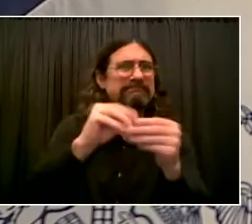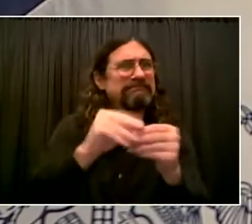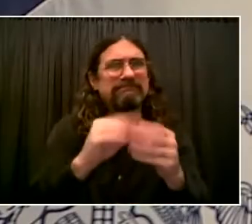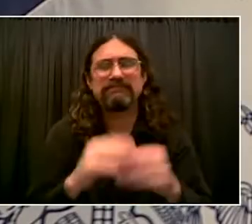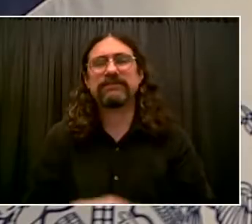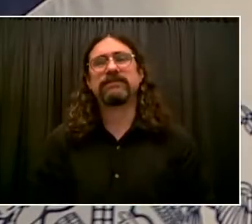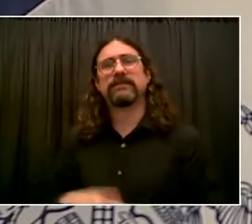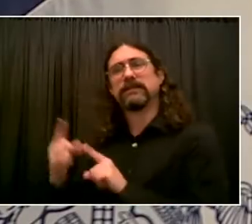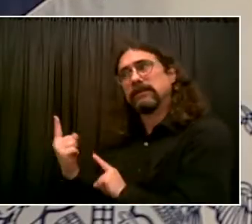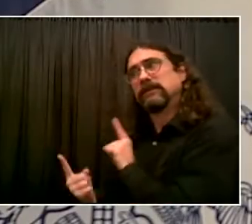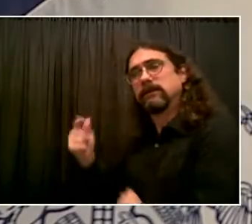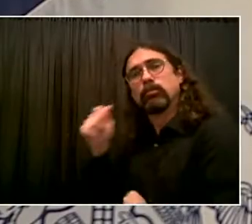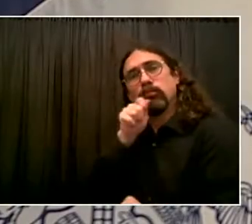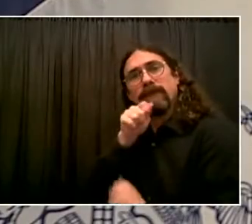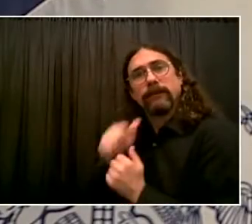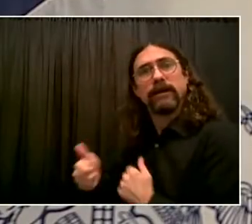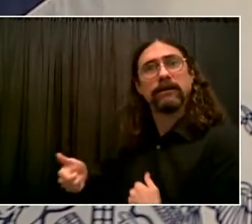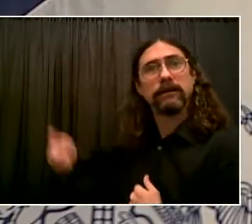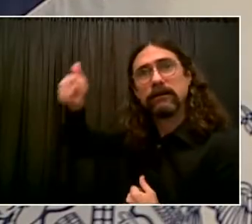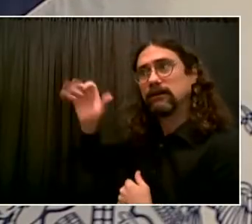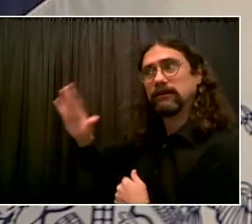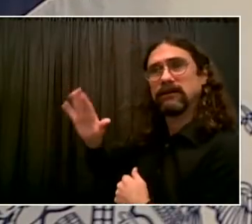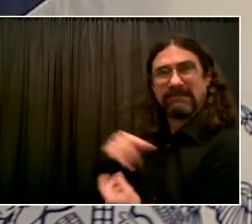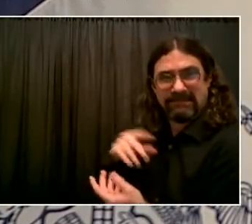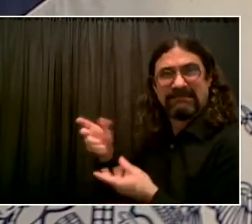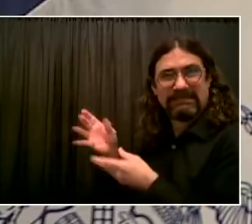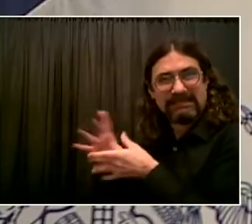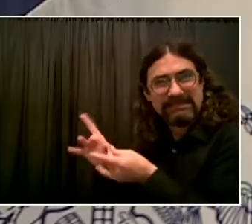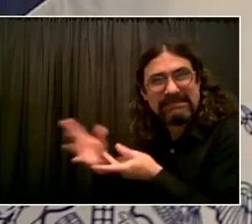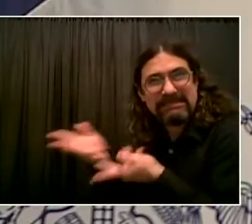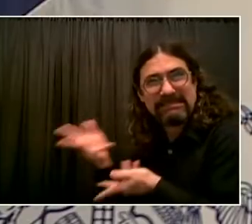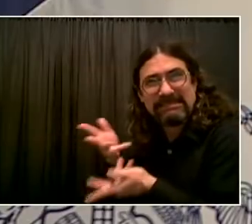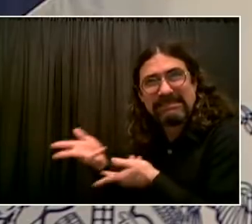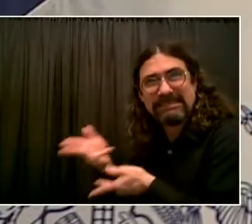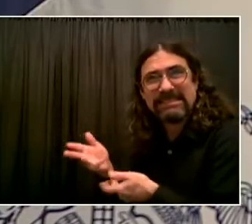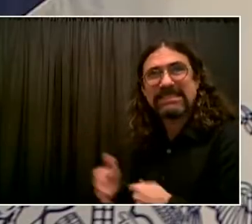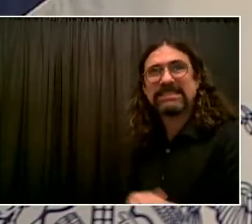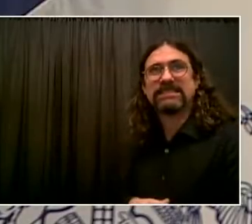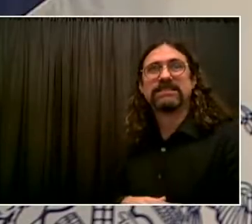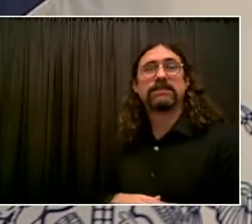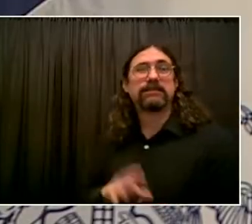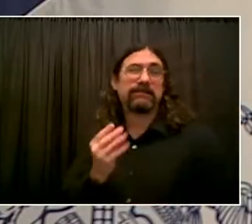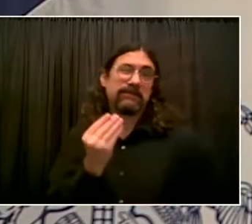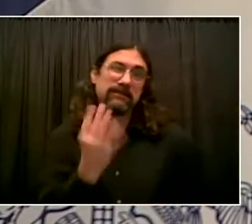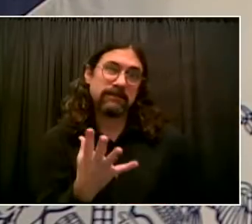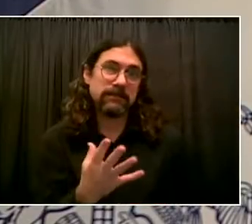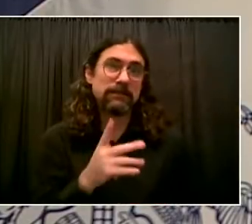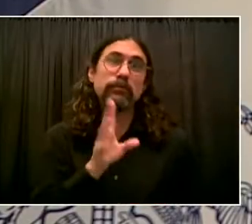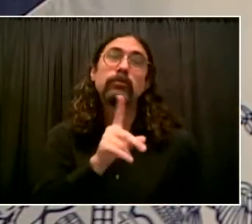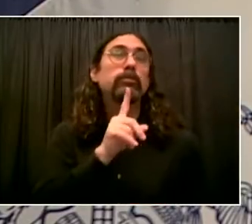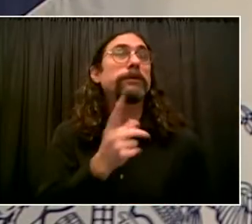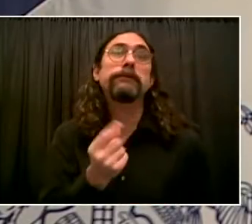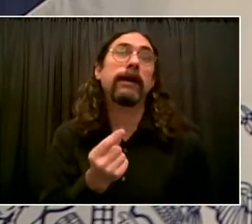SPORTS ARENAS FULL, YOU NAME IT. WHERE IS THE MISSING LINK? THE UCORTS YSMTE. HOW THEY ARE GETTING AWAY WITH THIS I HAVE NOT A CLUE BECAUSE